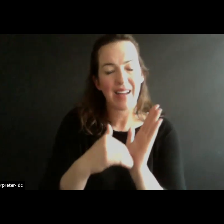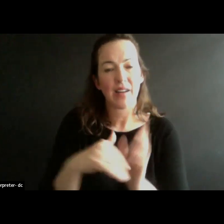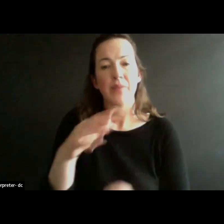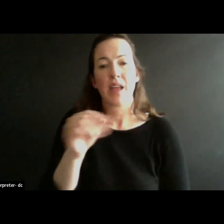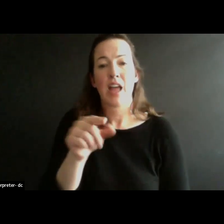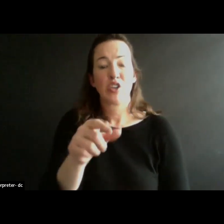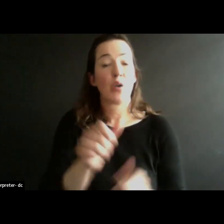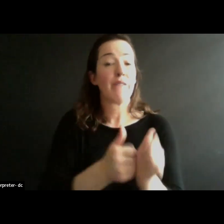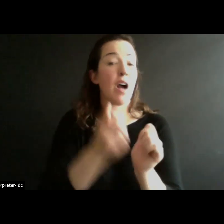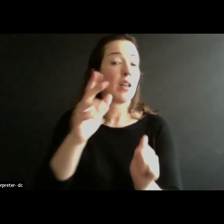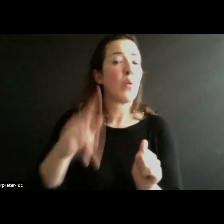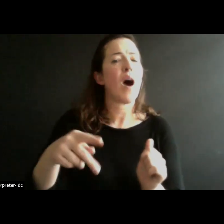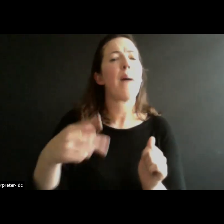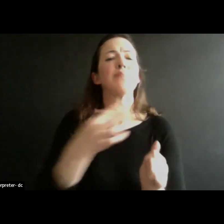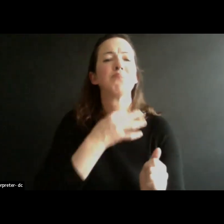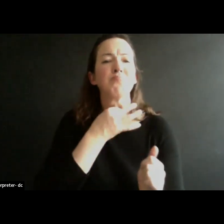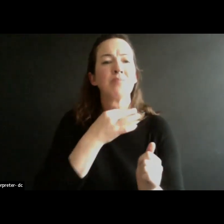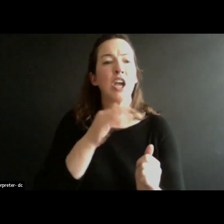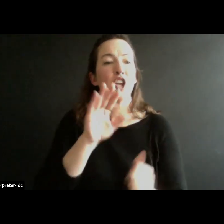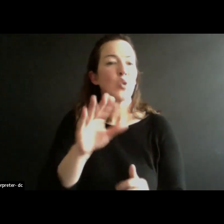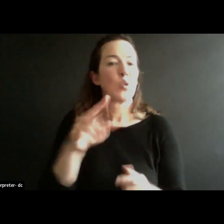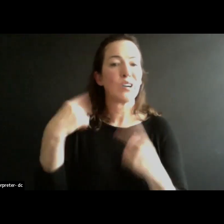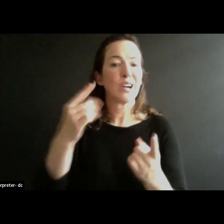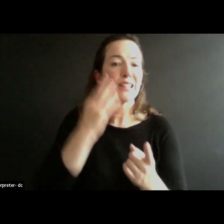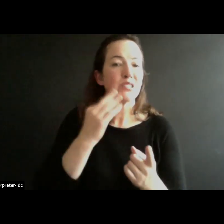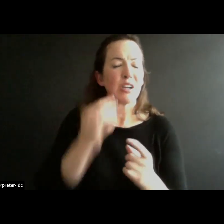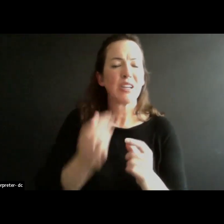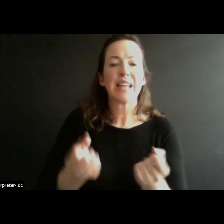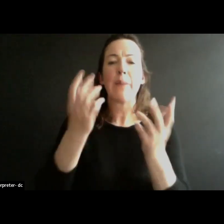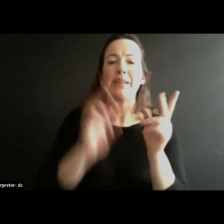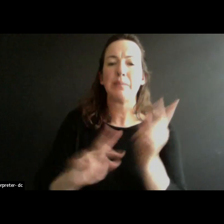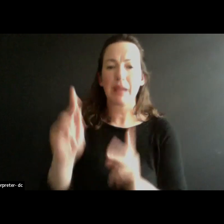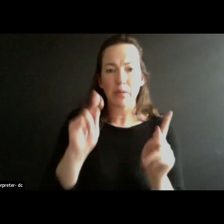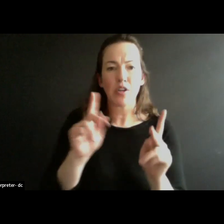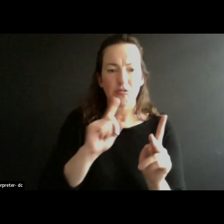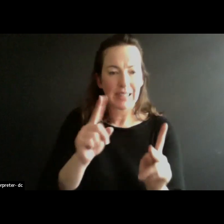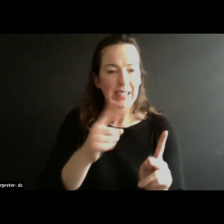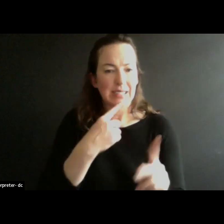follow ups, what is from what you've seen, how many folks are are expressing a desire